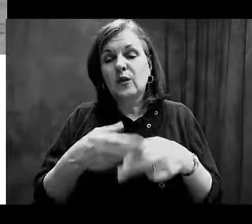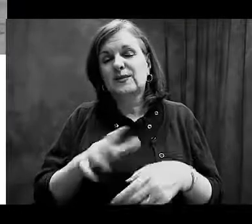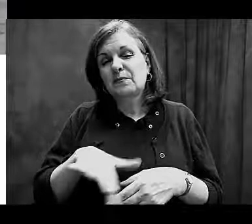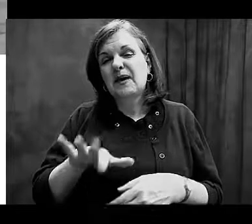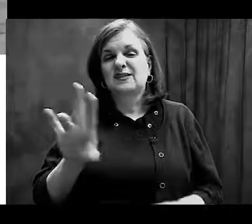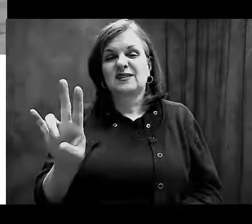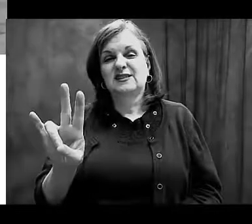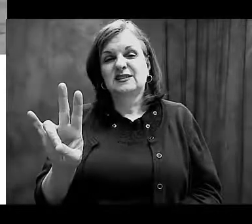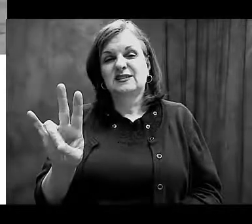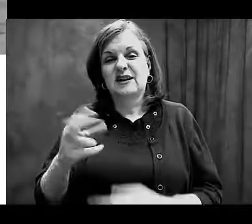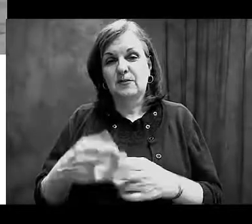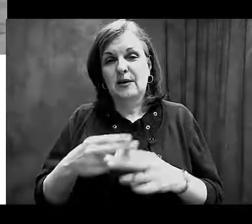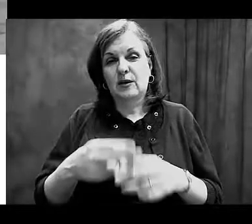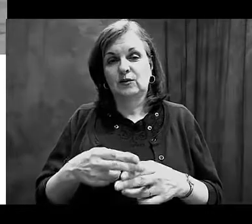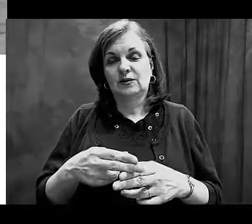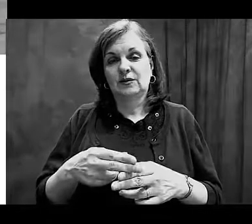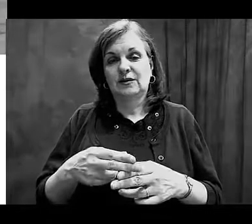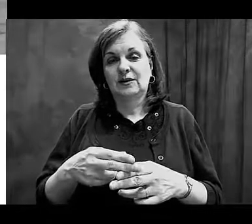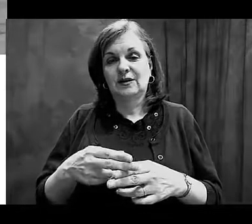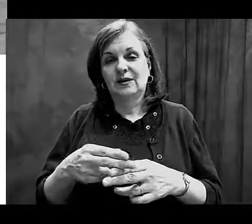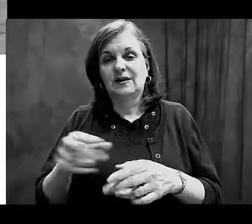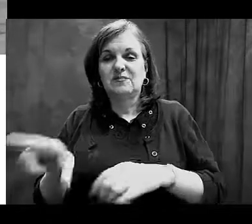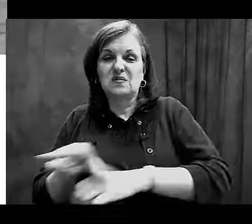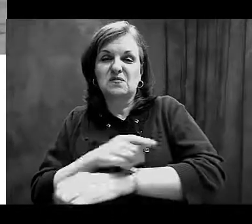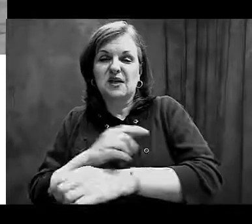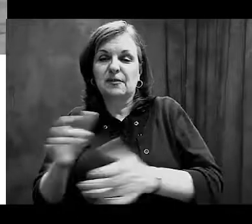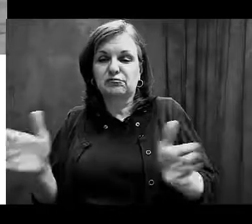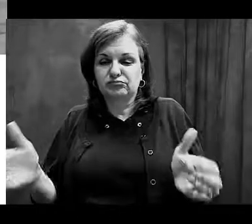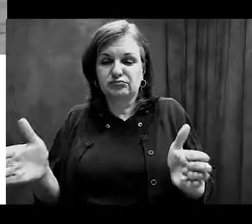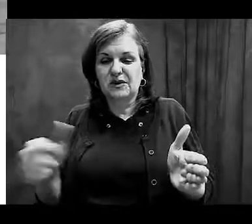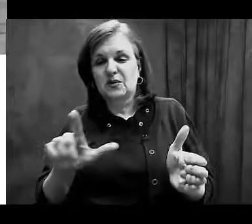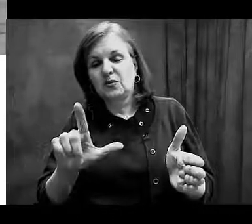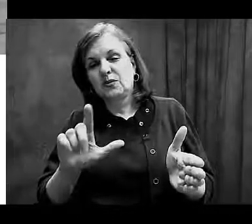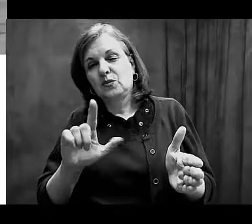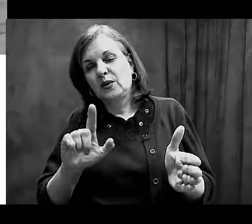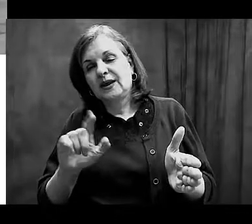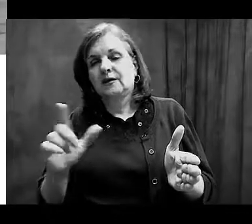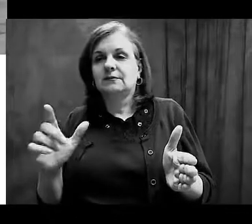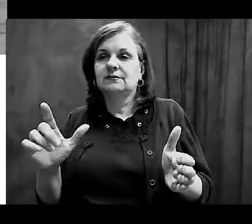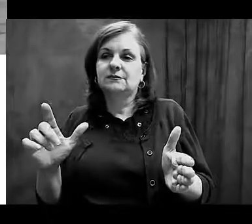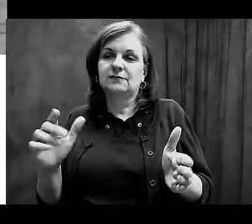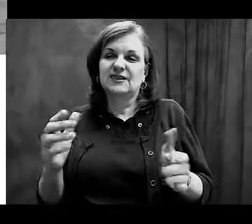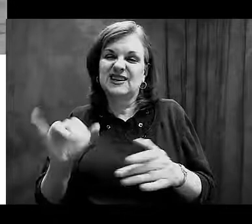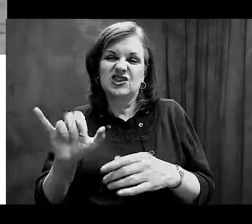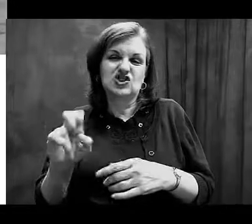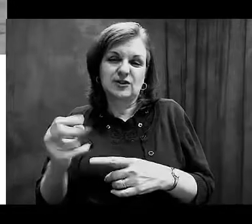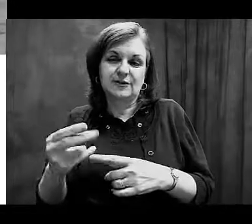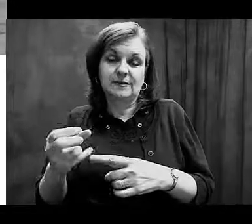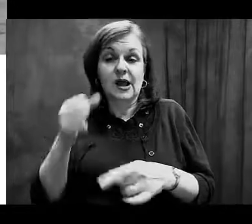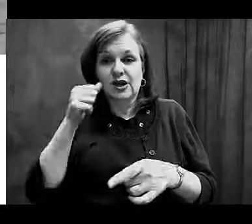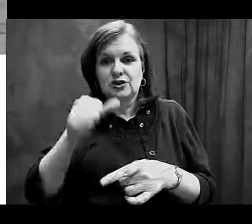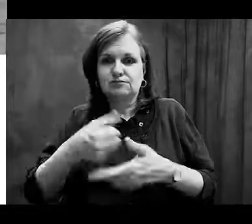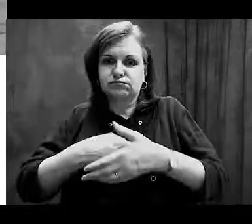sit around about 7 pounds and typically no longer than 20 or 21 inches